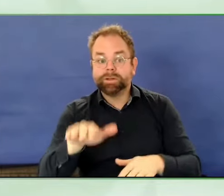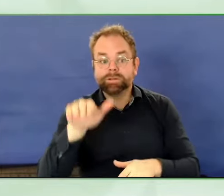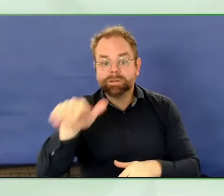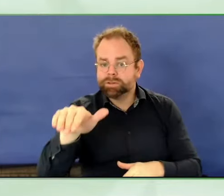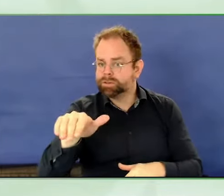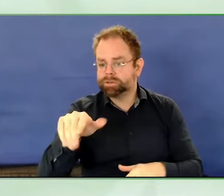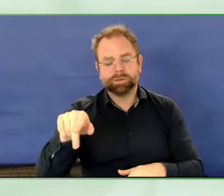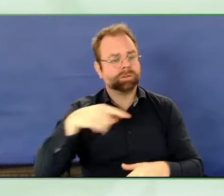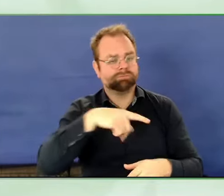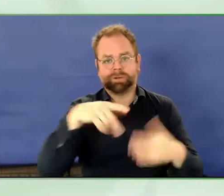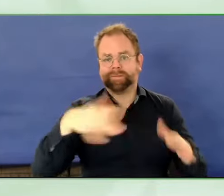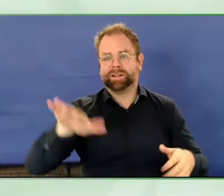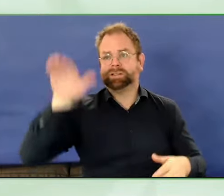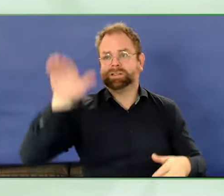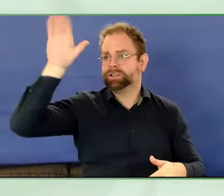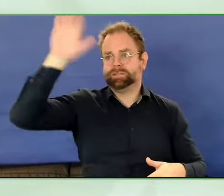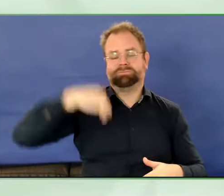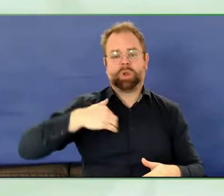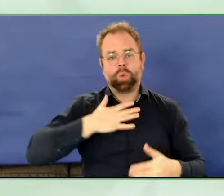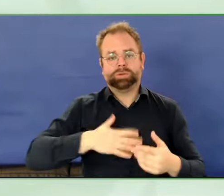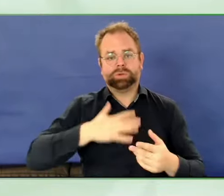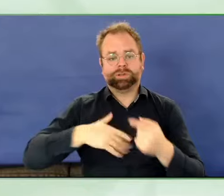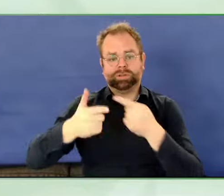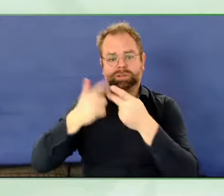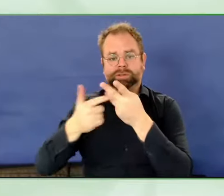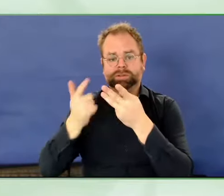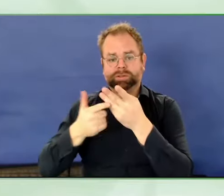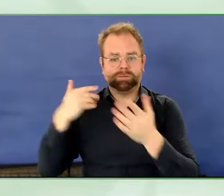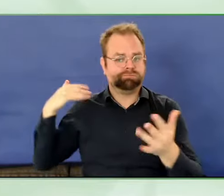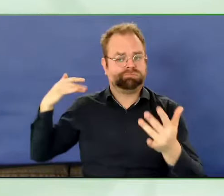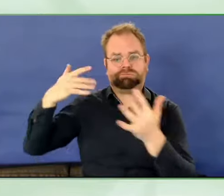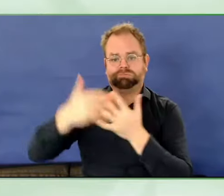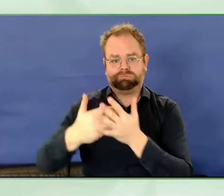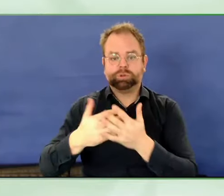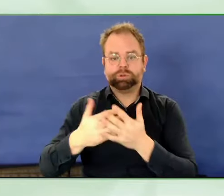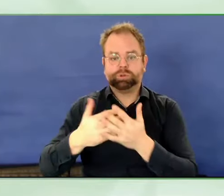changing the mindset of leaders, of decision-makers,